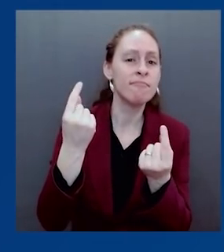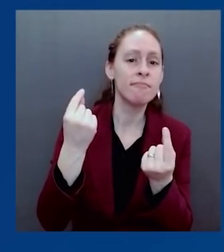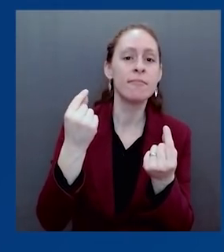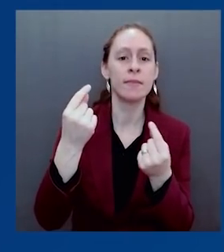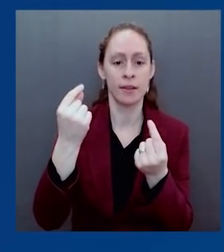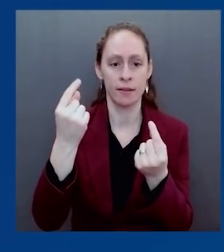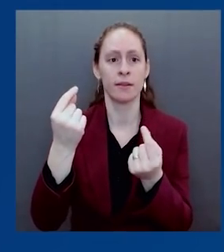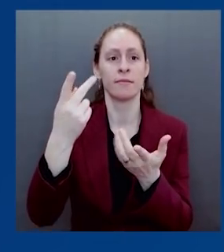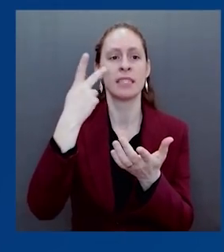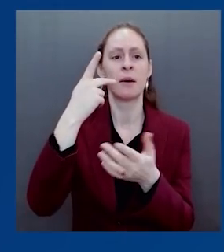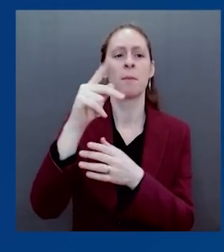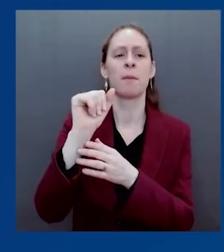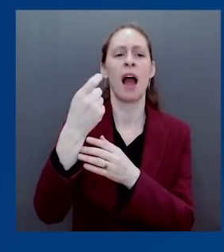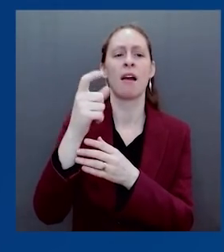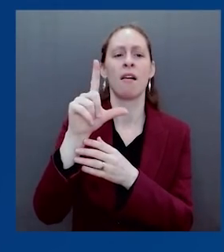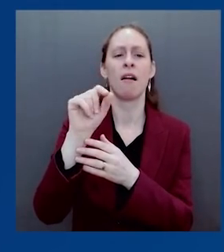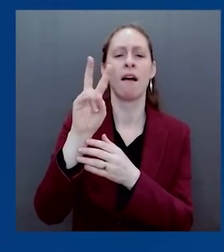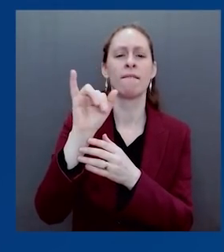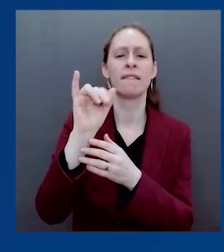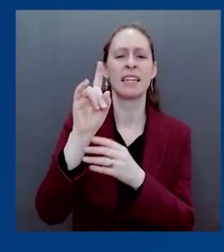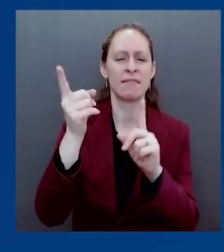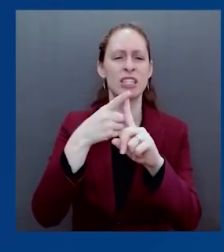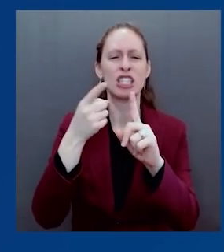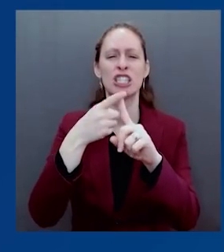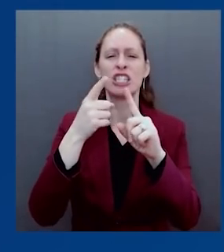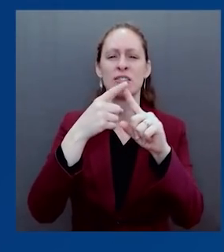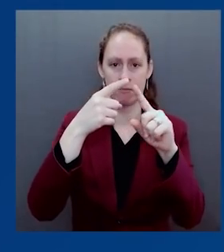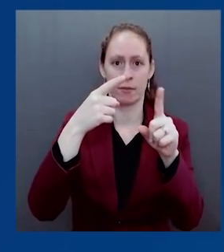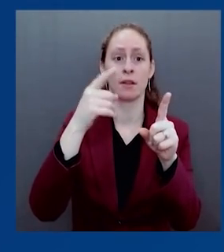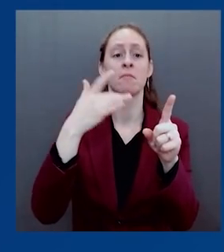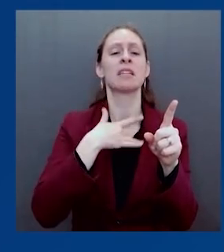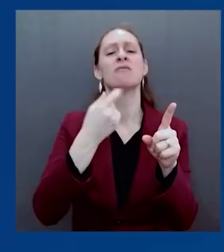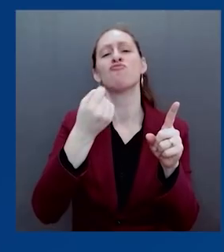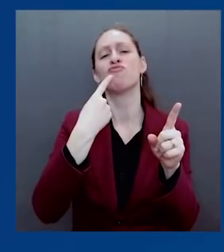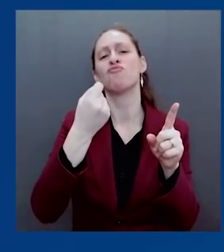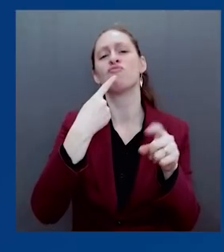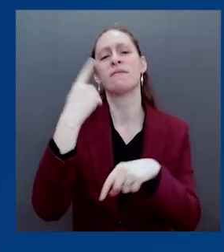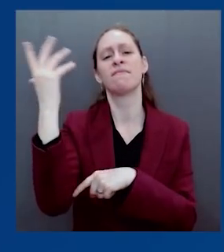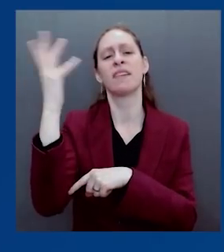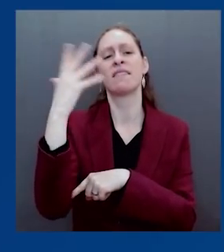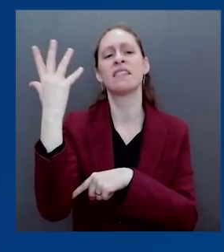which received an EUA. Five days of oral therapy, 89 percent reduction.